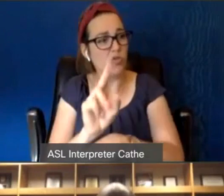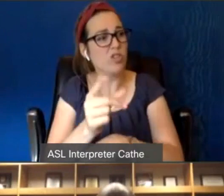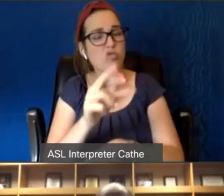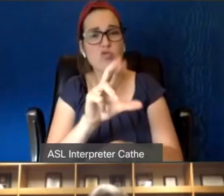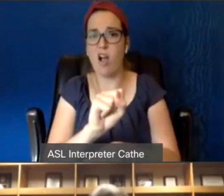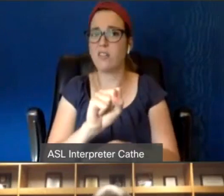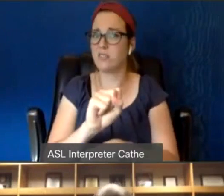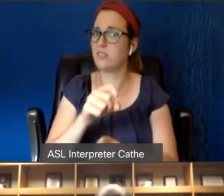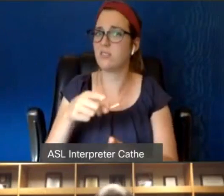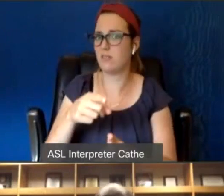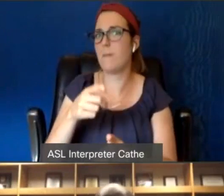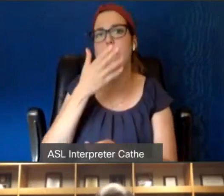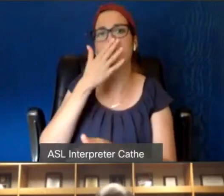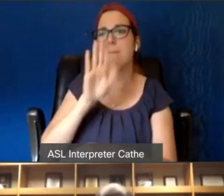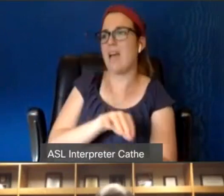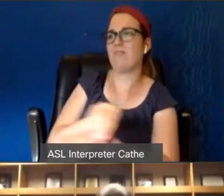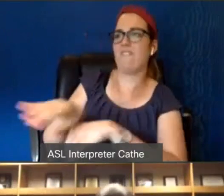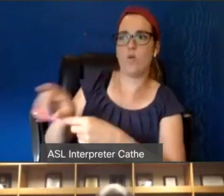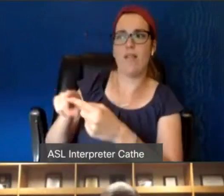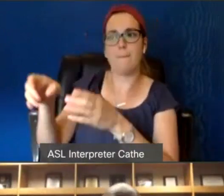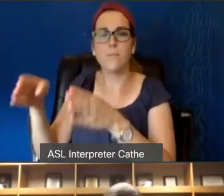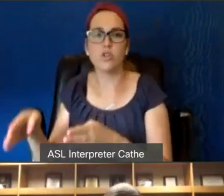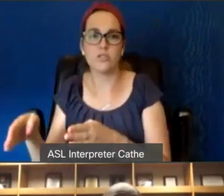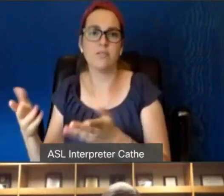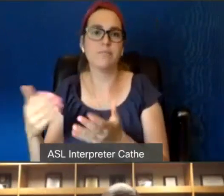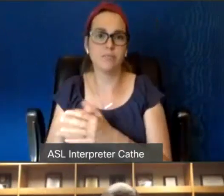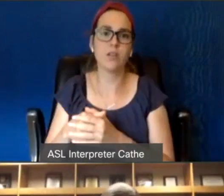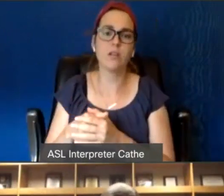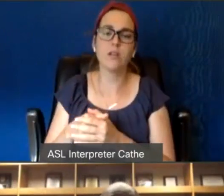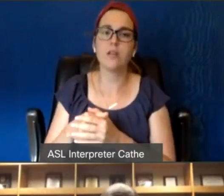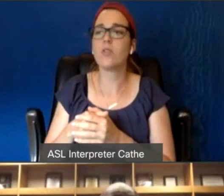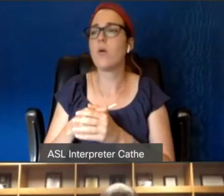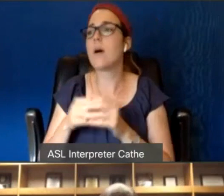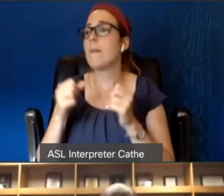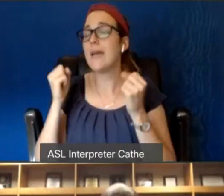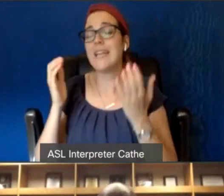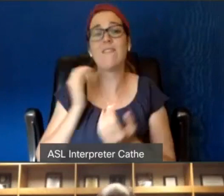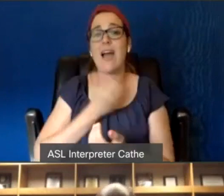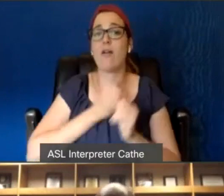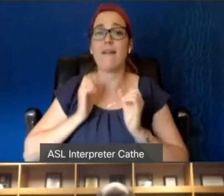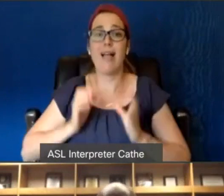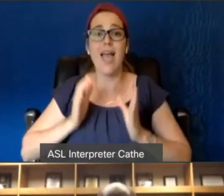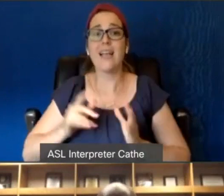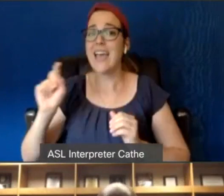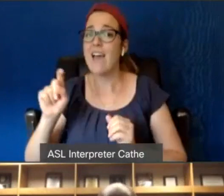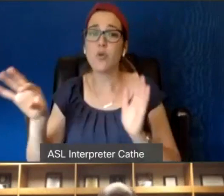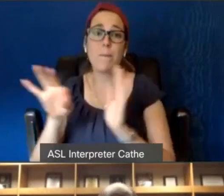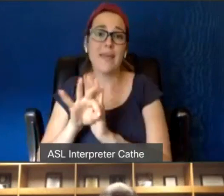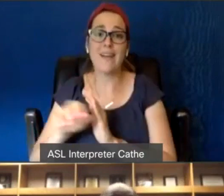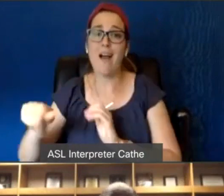And the odd part about it is some of our clients have to choose different friends. And it may sound harsh, some of our clients